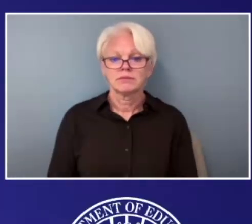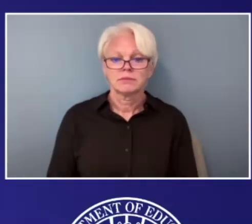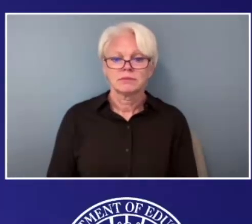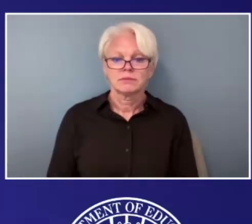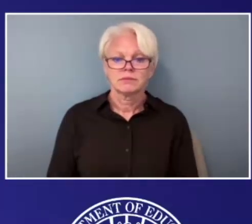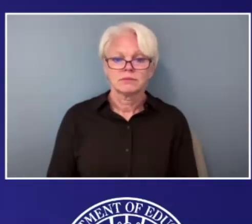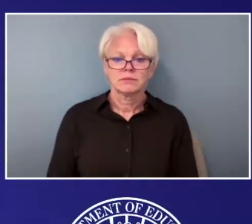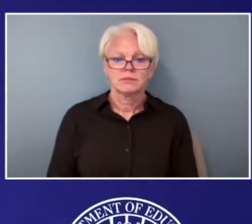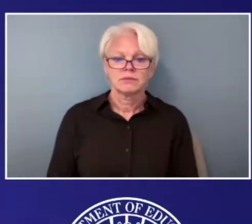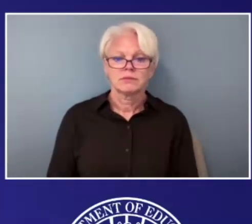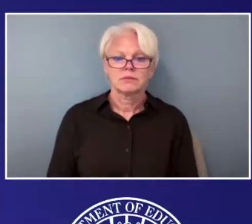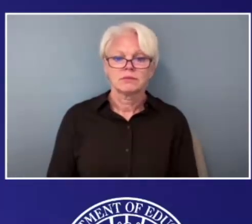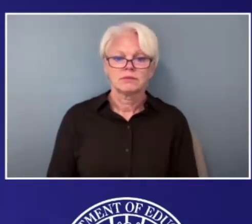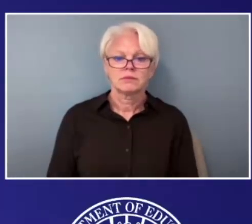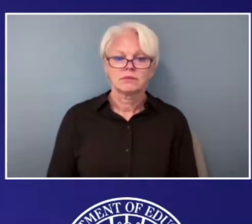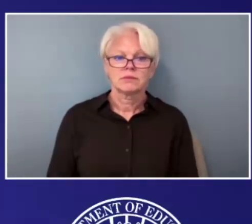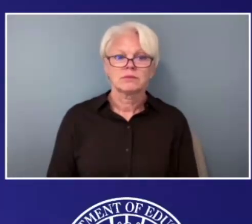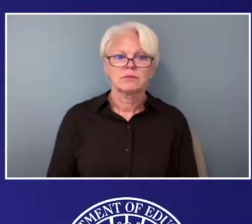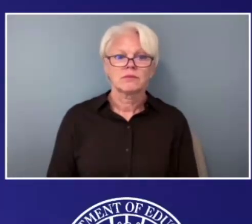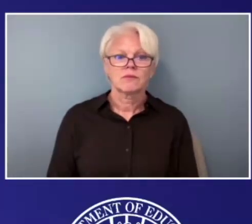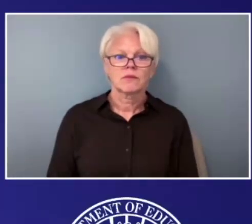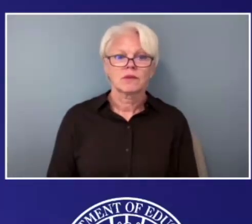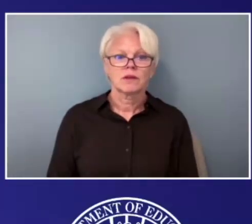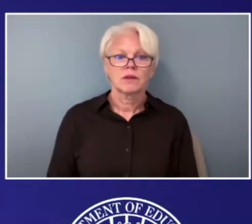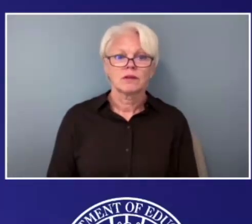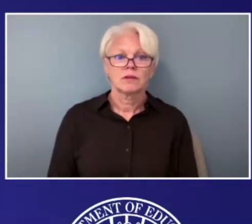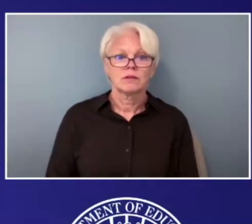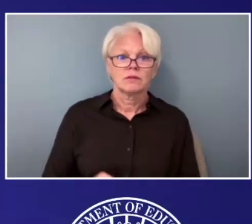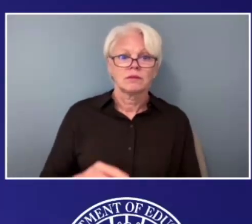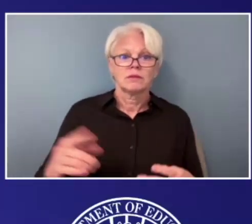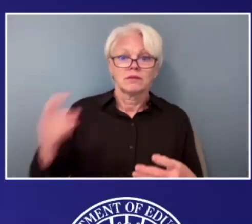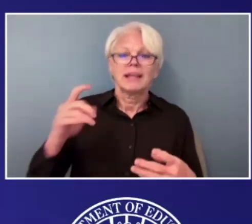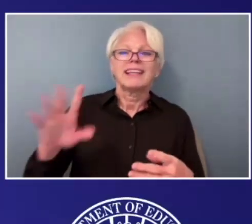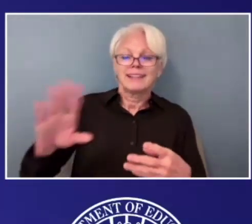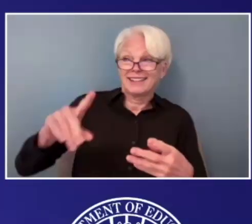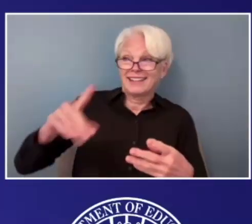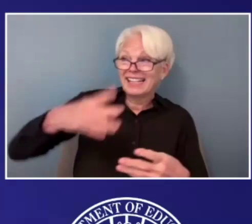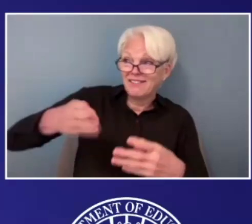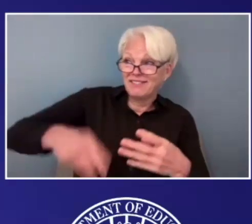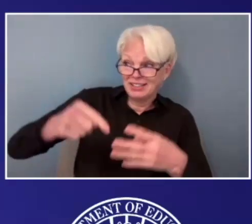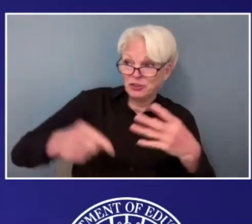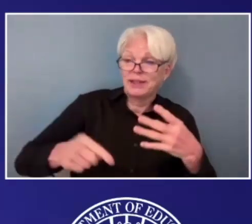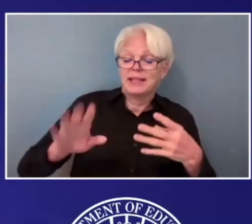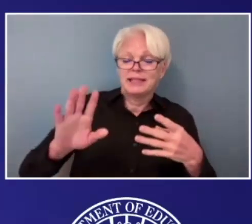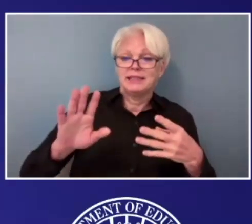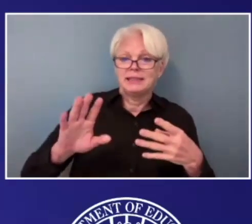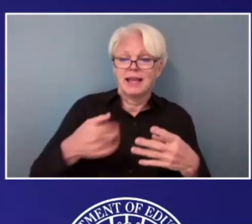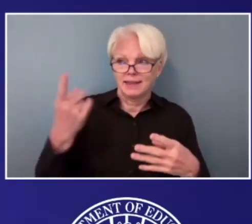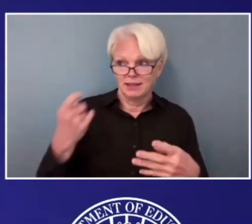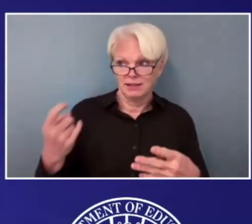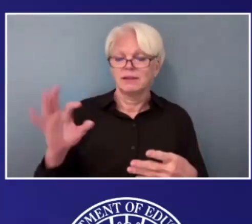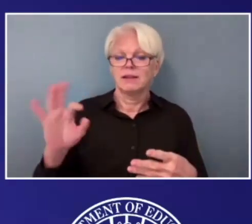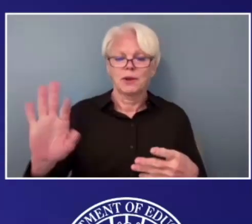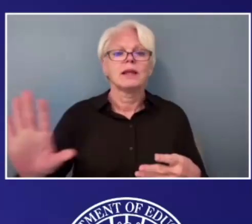Hypothetical number three. Can I get through these? Okay. Number three is,